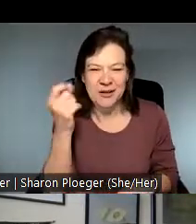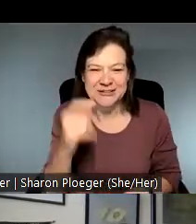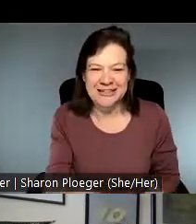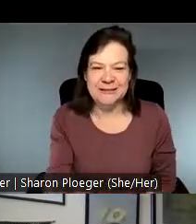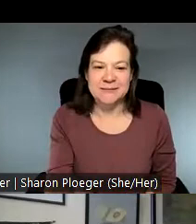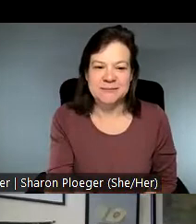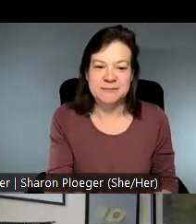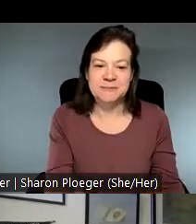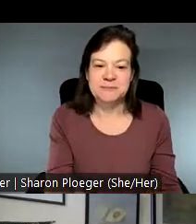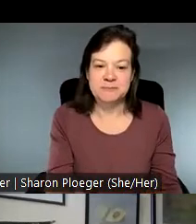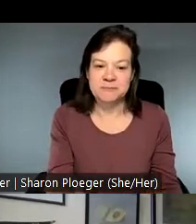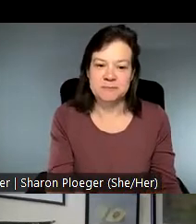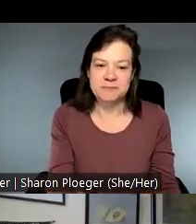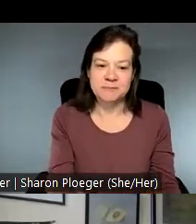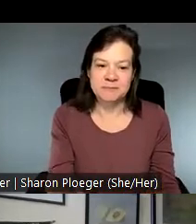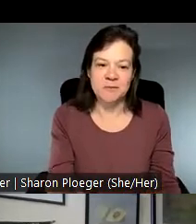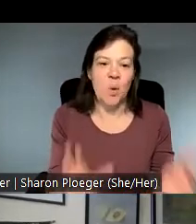hopefully understandable.